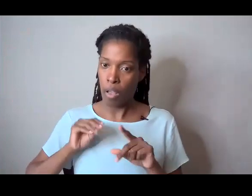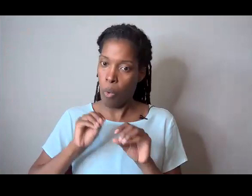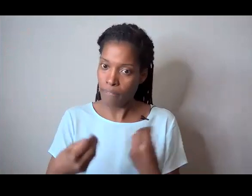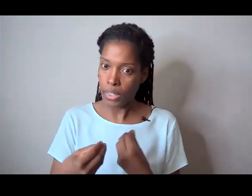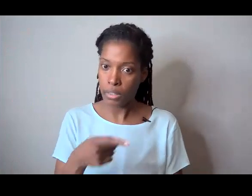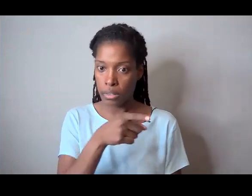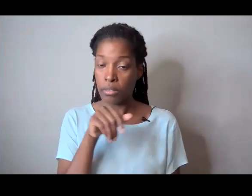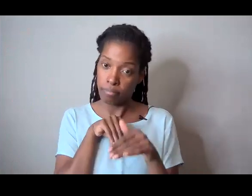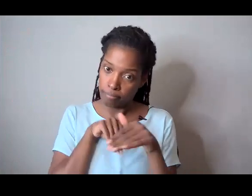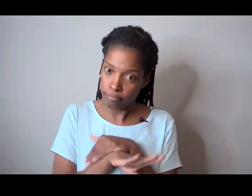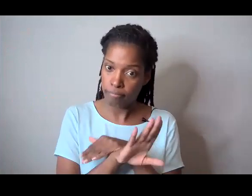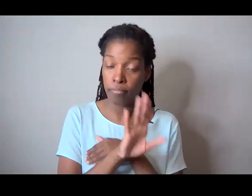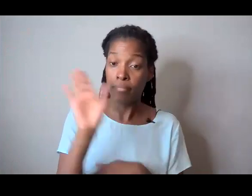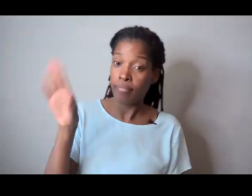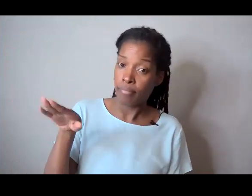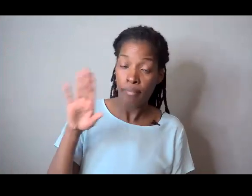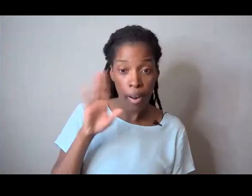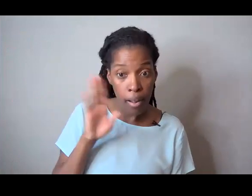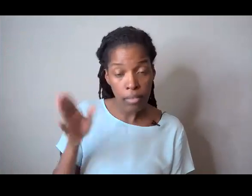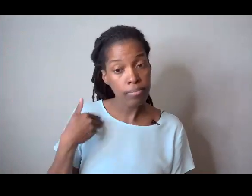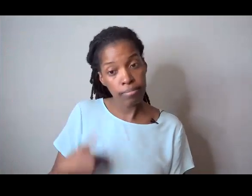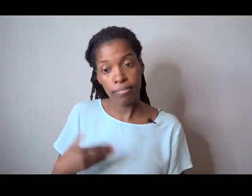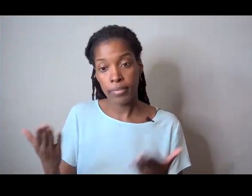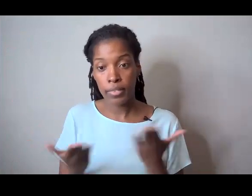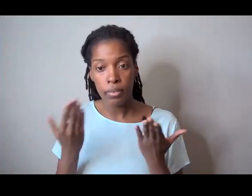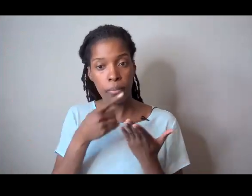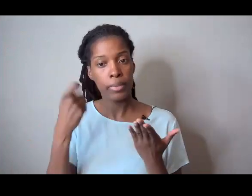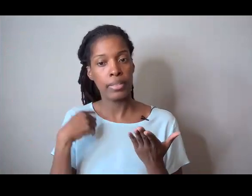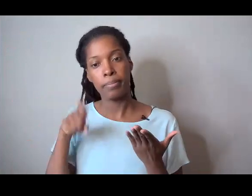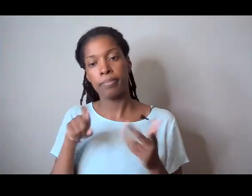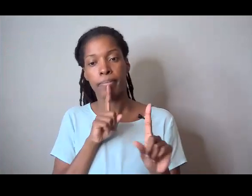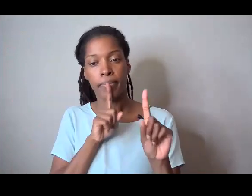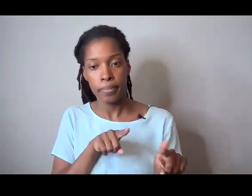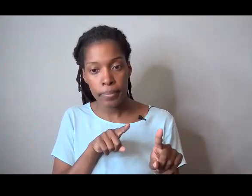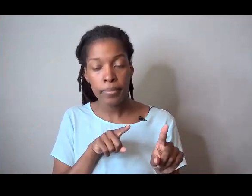Say I'm here to say and report that I'm in business